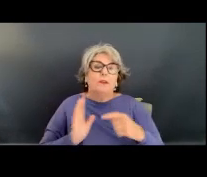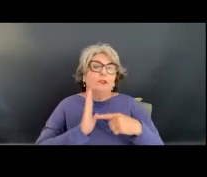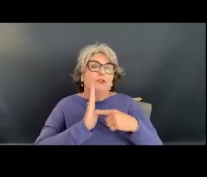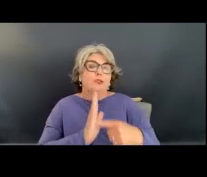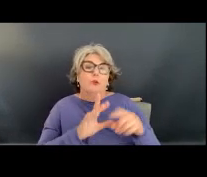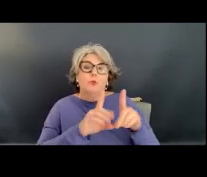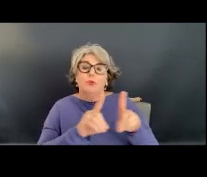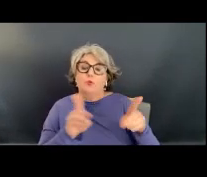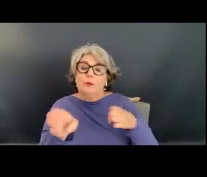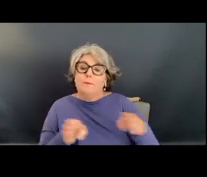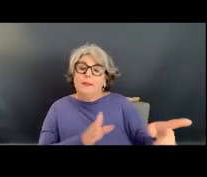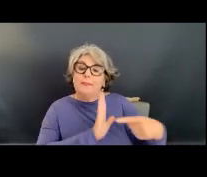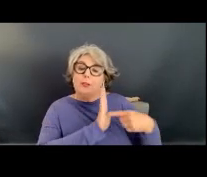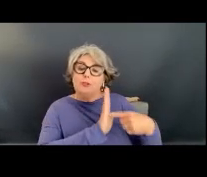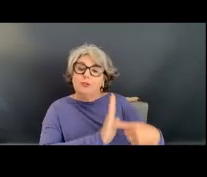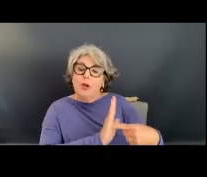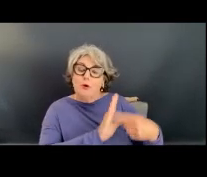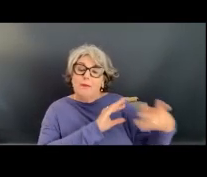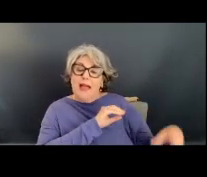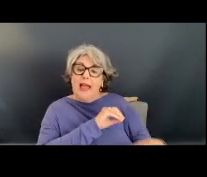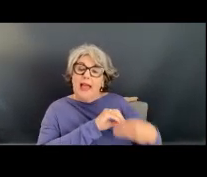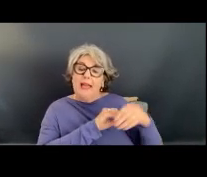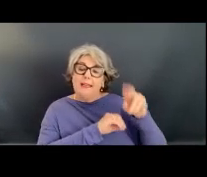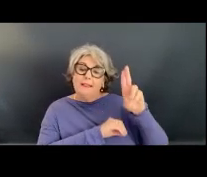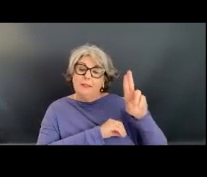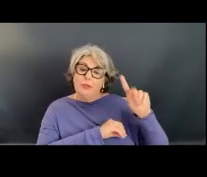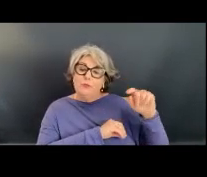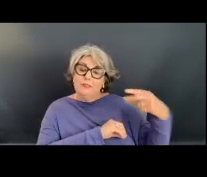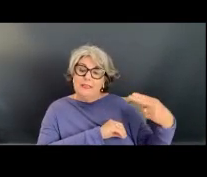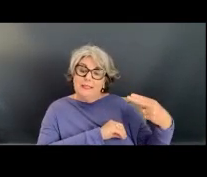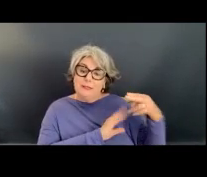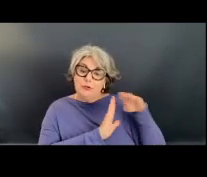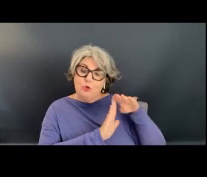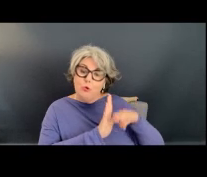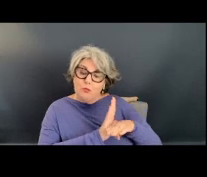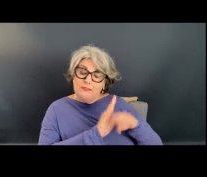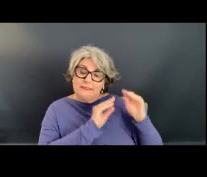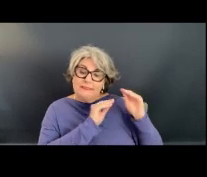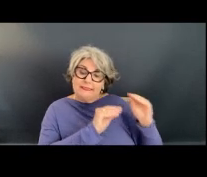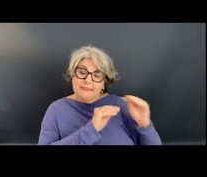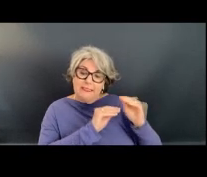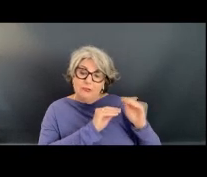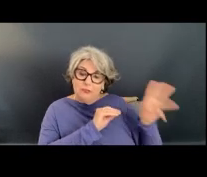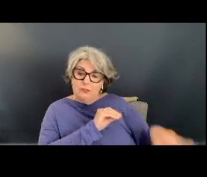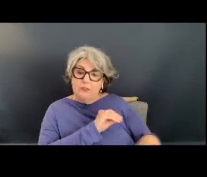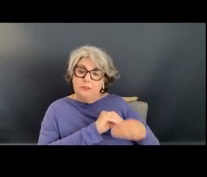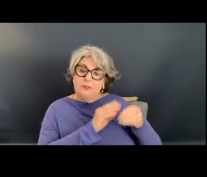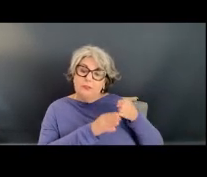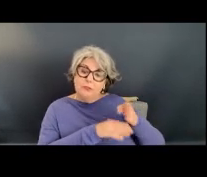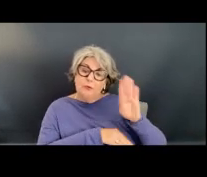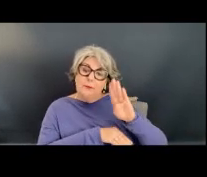shows them how they can add EU teach course sequence and teaching credential to their BA or their BS in their STEM